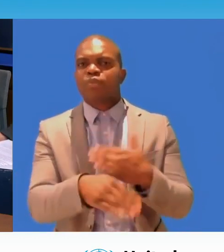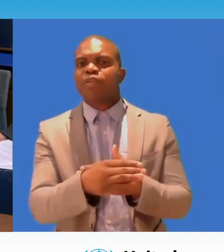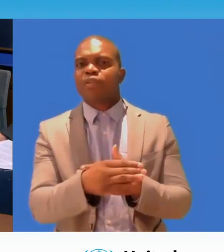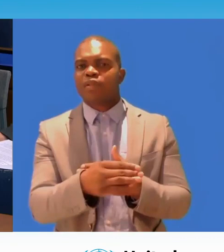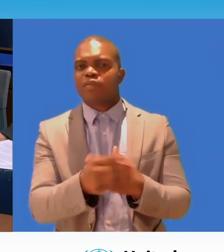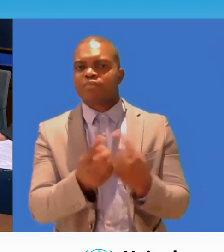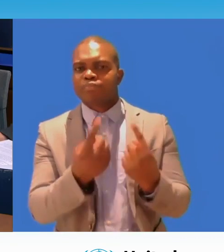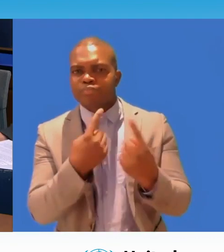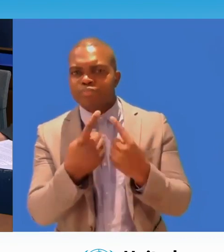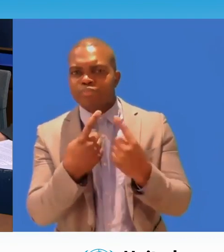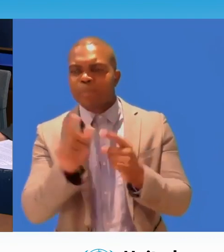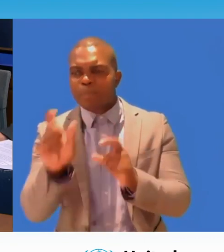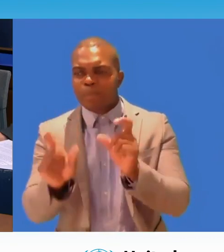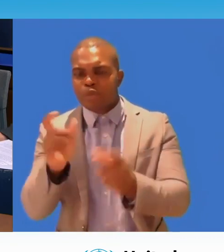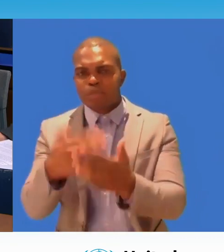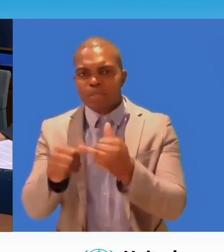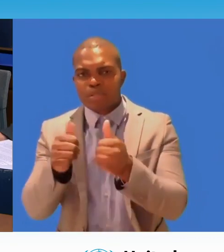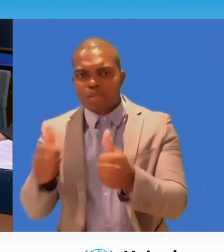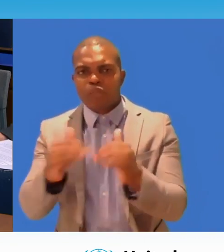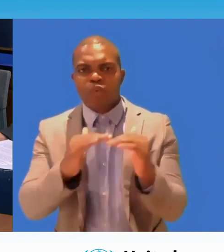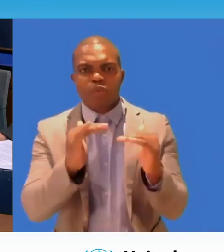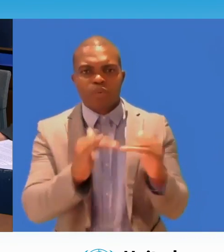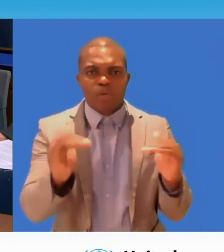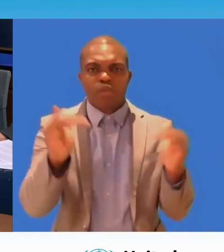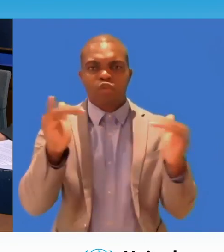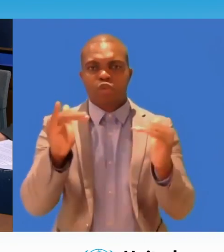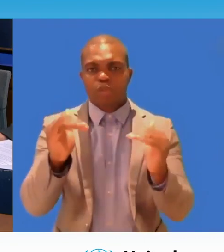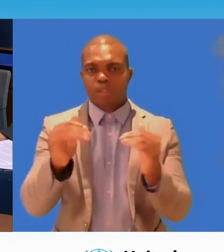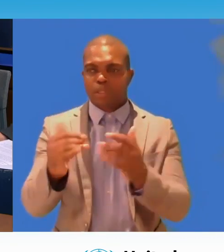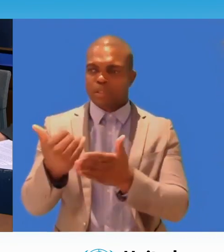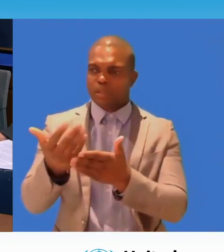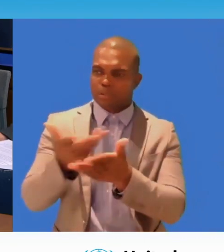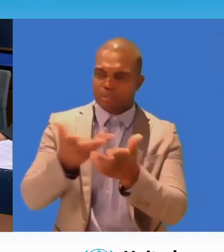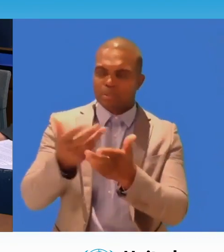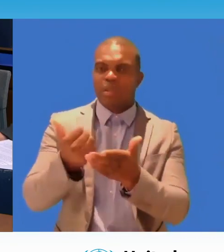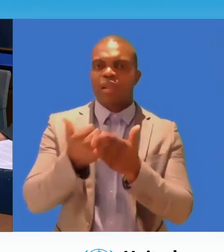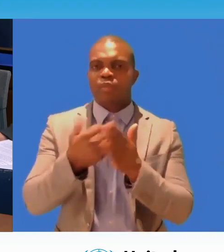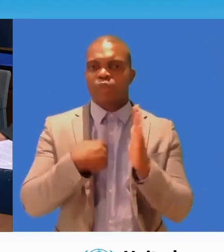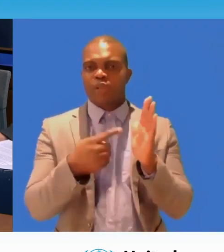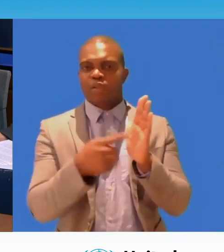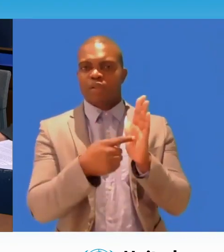to explain laws and regulations and Link persons with disabilities and businesses